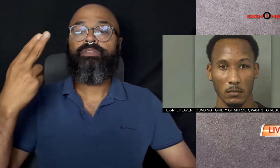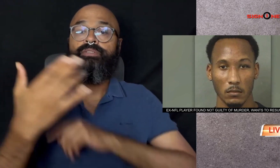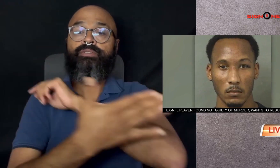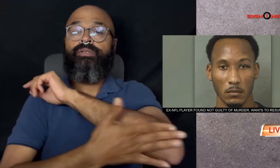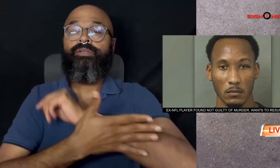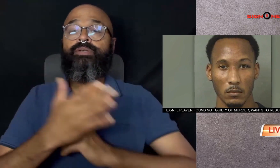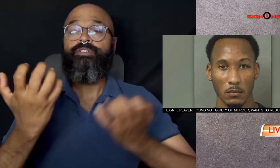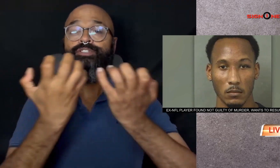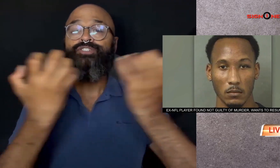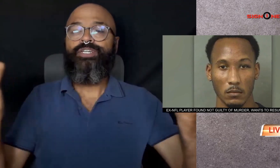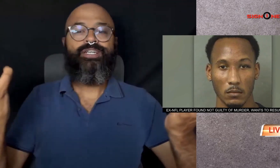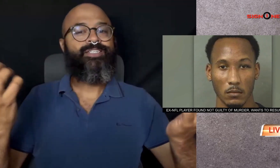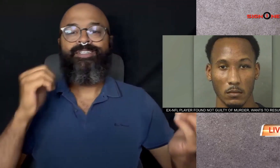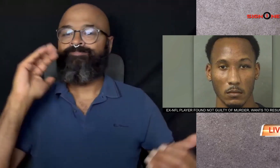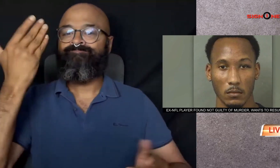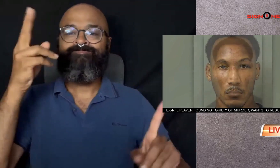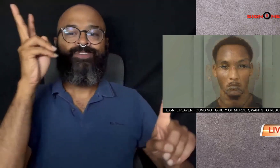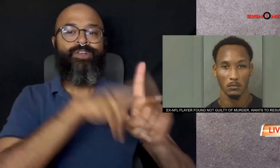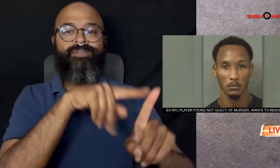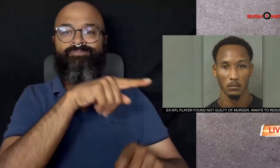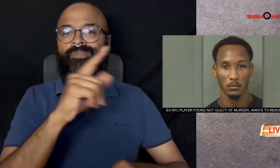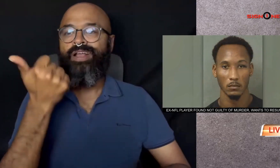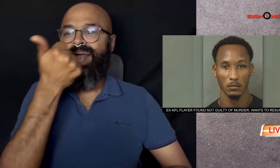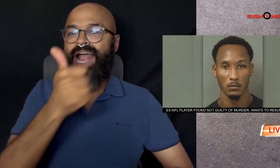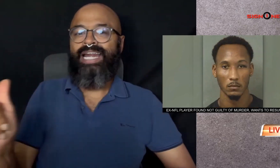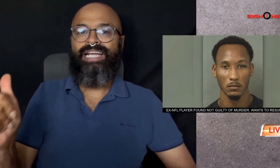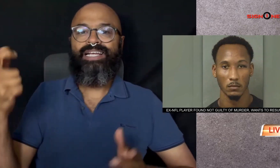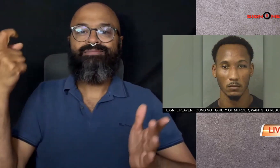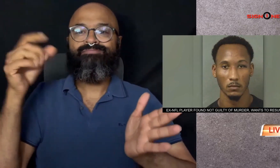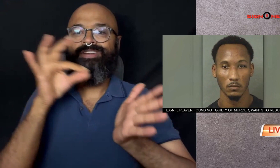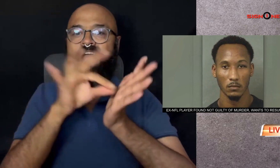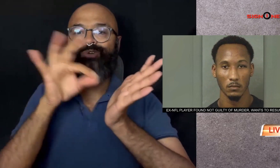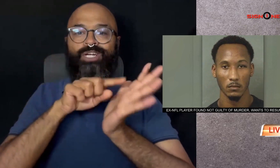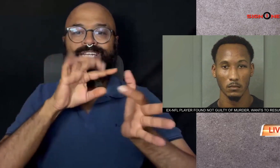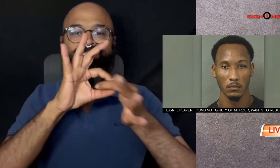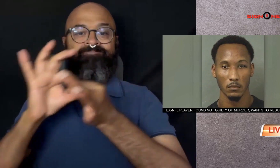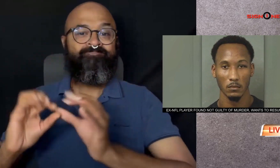but a Palm Beach County jury did not convict him on any of the counts